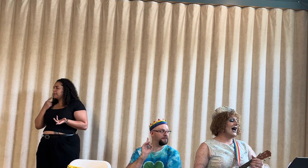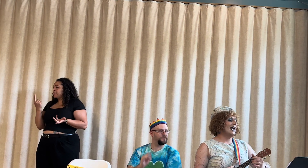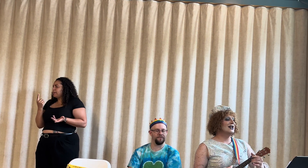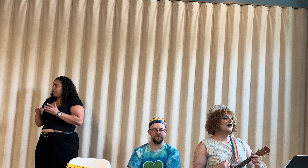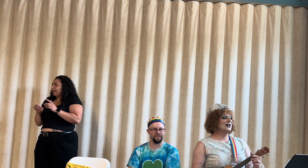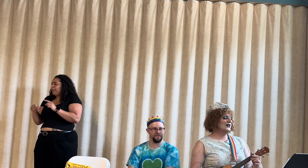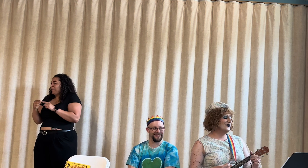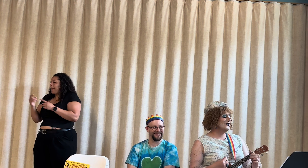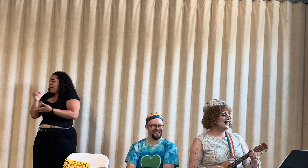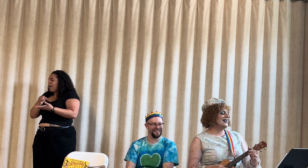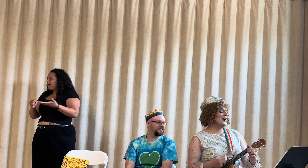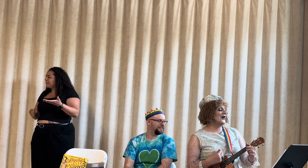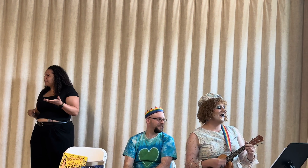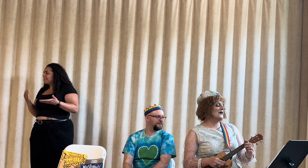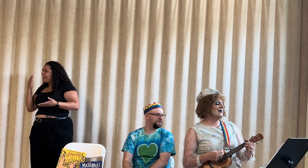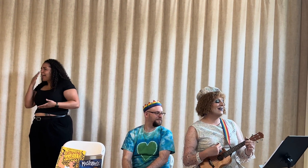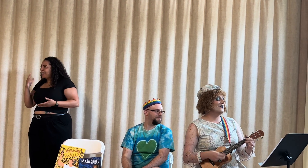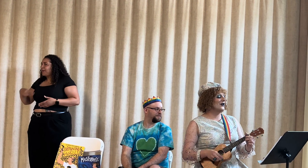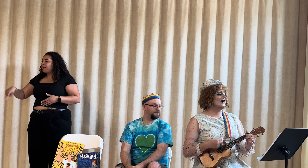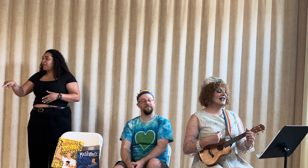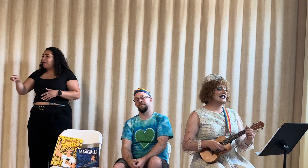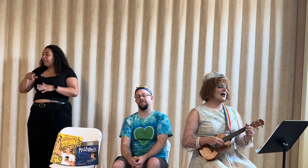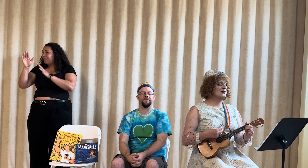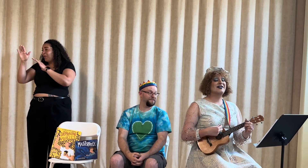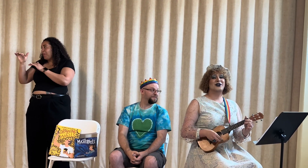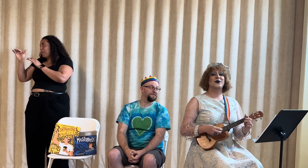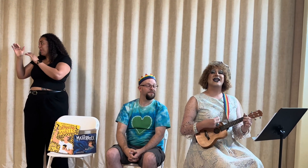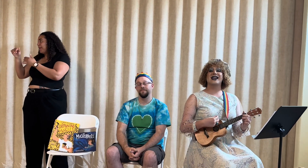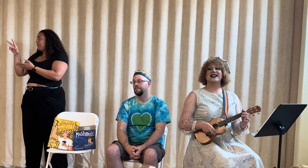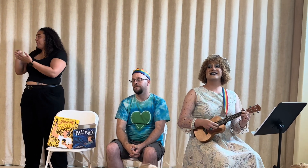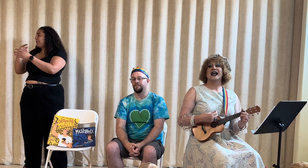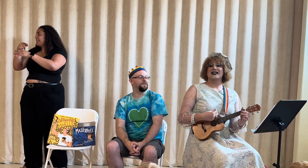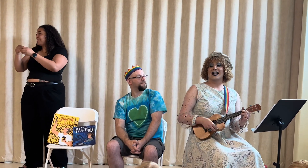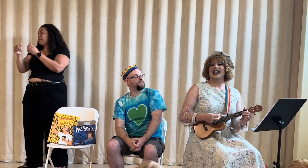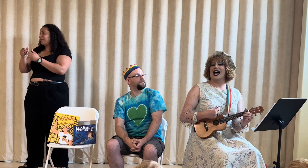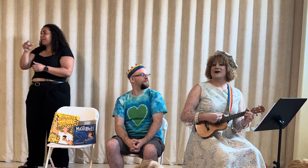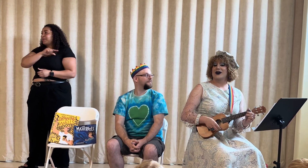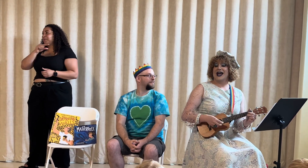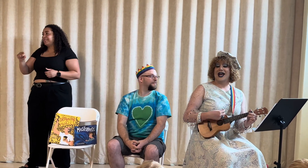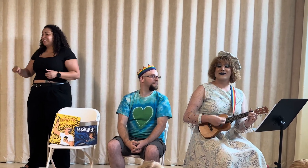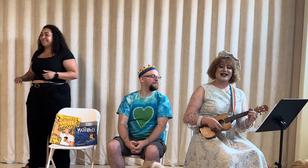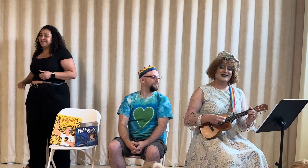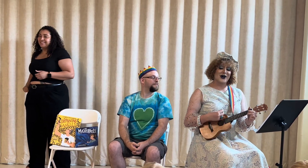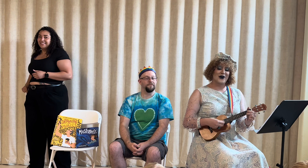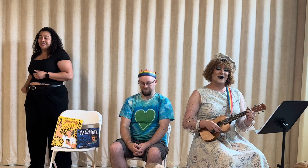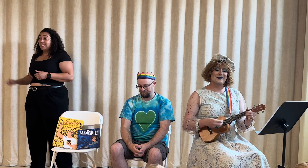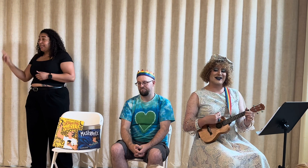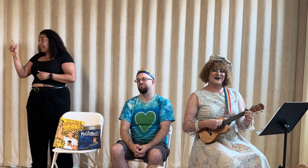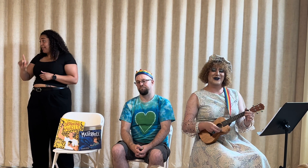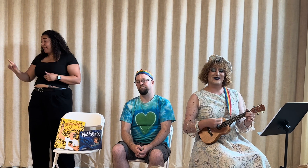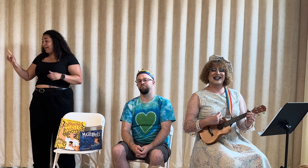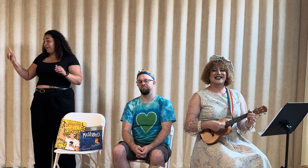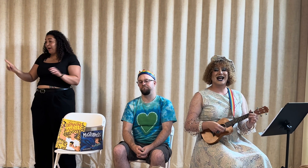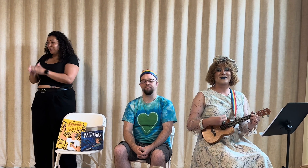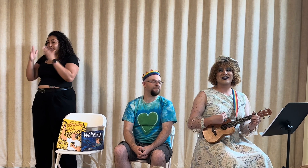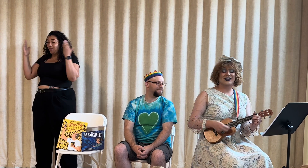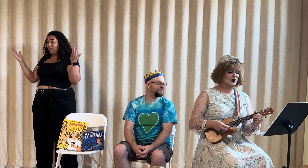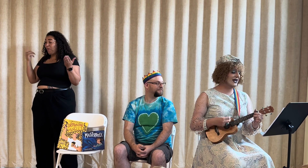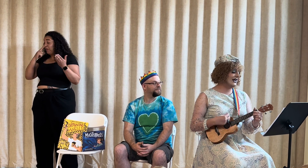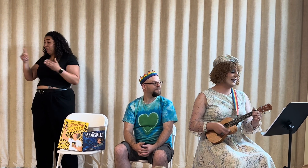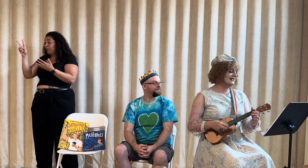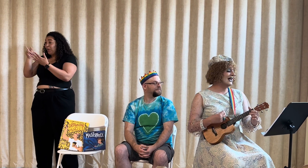I know you've been hopin' for Reading Time with the Queens! The library's open for Reading Time with the Queens!